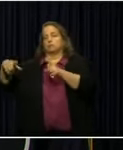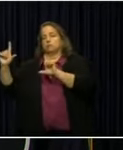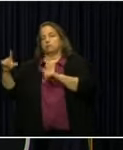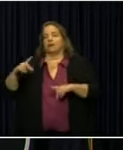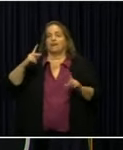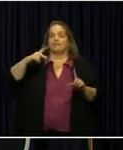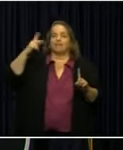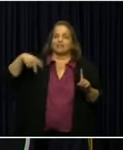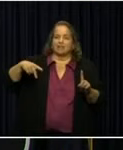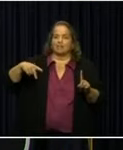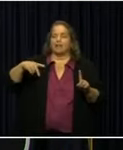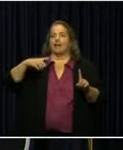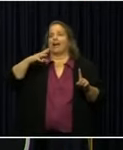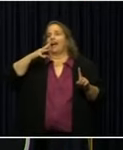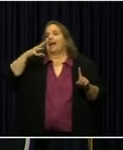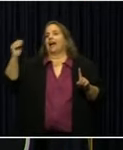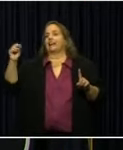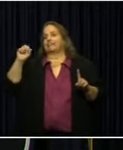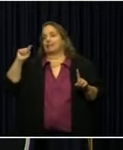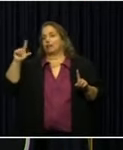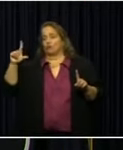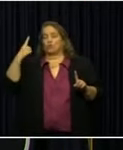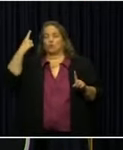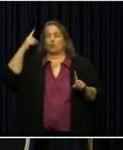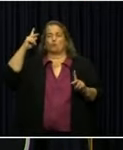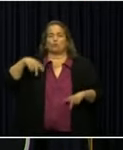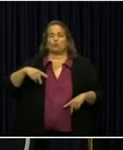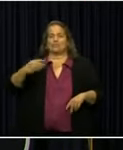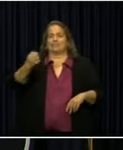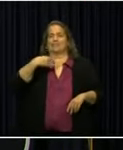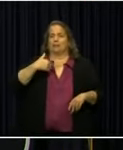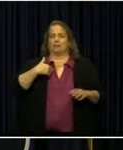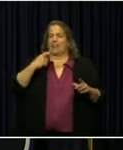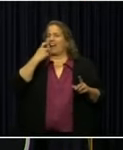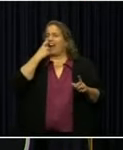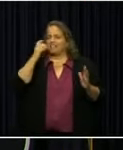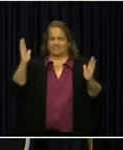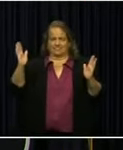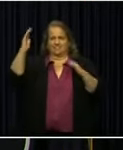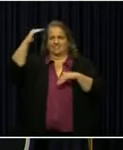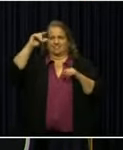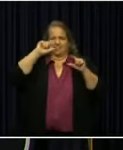THE LAST BENCHMARK WITH ONE GUIDING PRINCIPLE ON TOP OF THAT